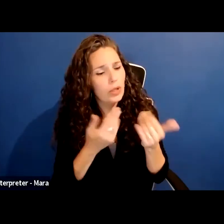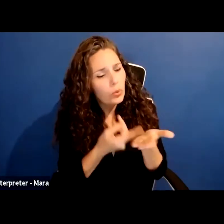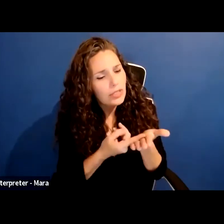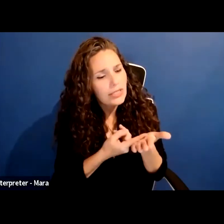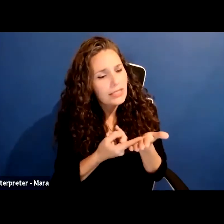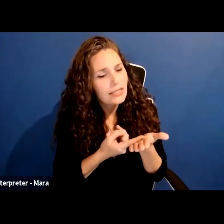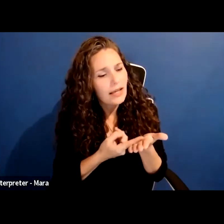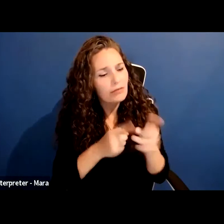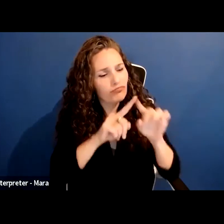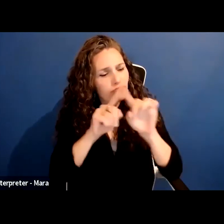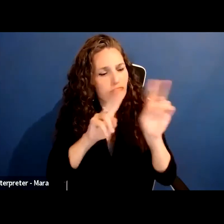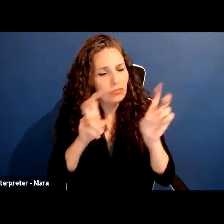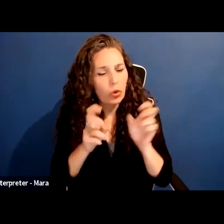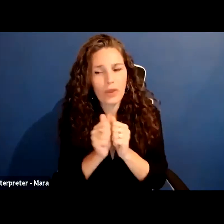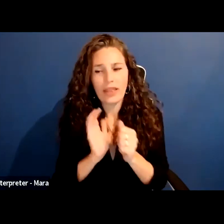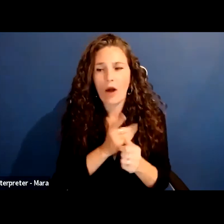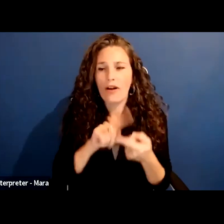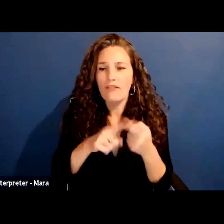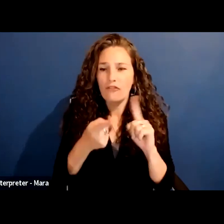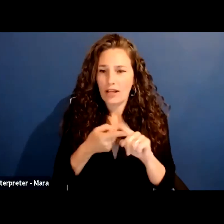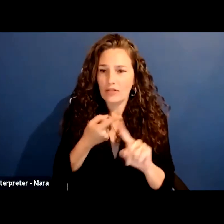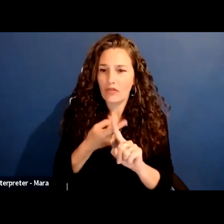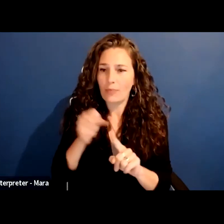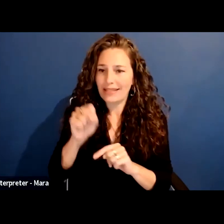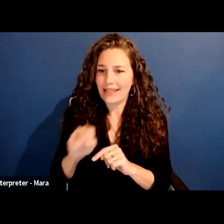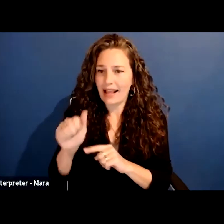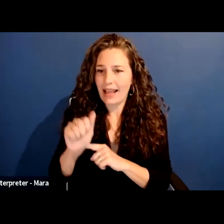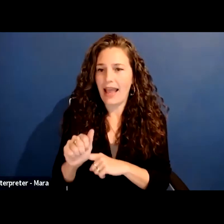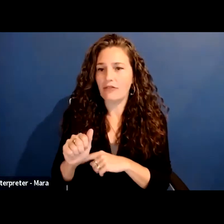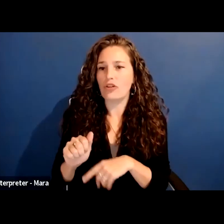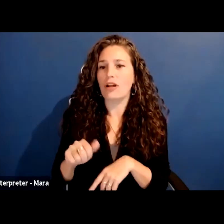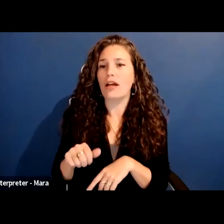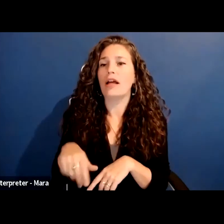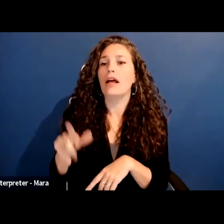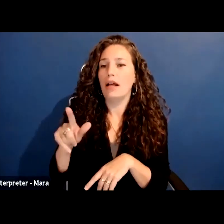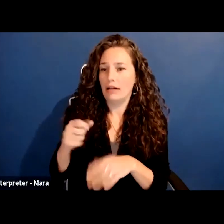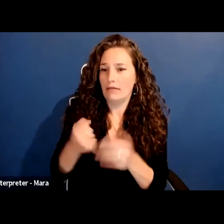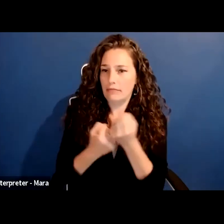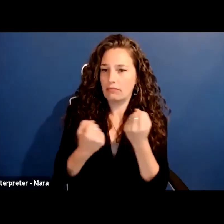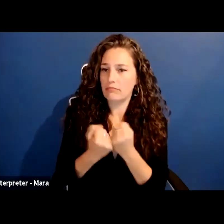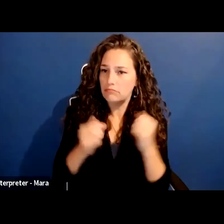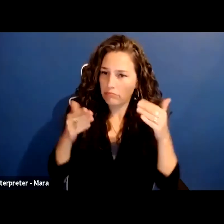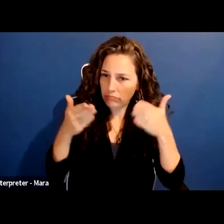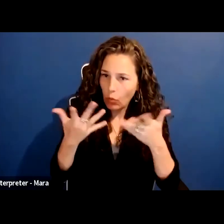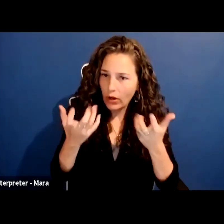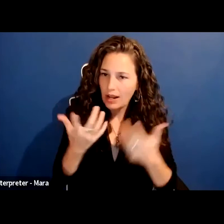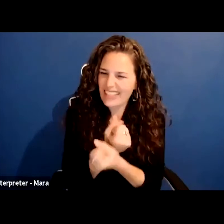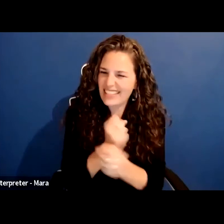from the SAG-AFTRA Foundation, an organization committed to creating a safety net for members of all ages